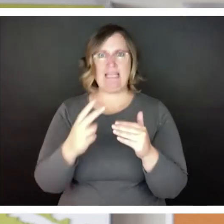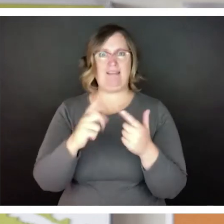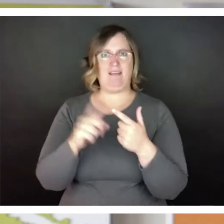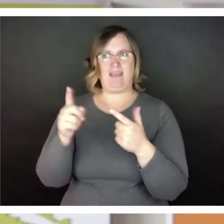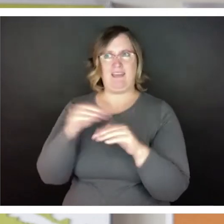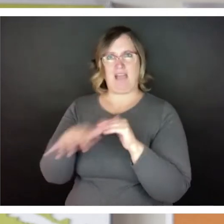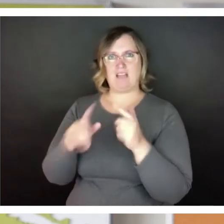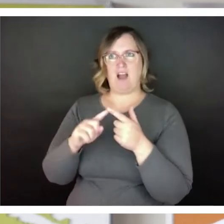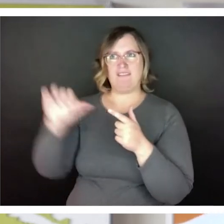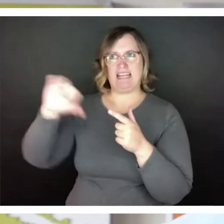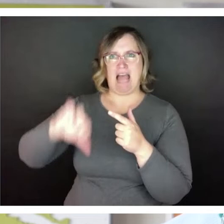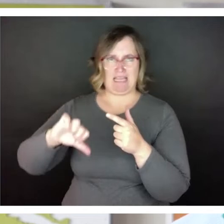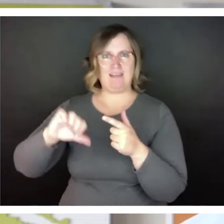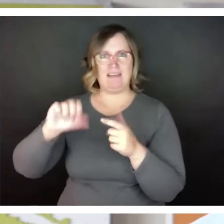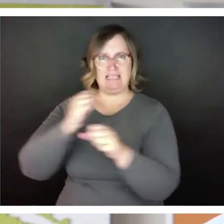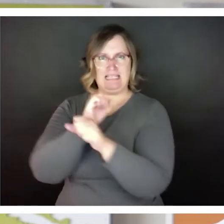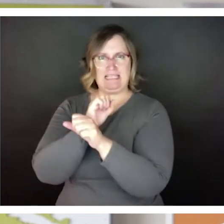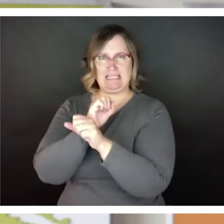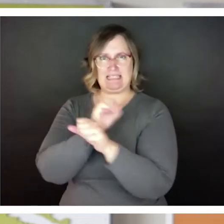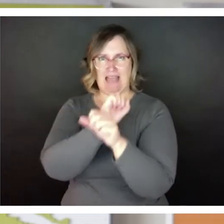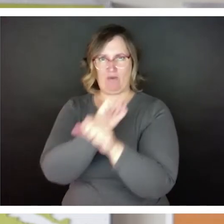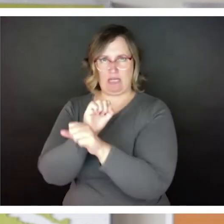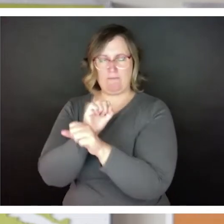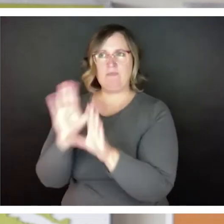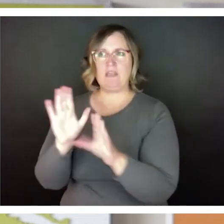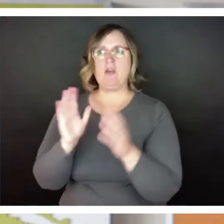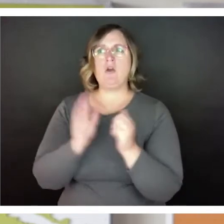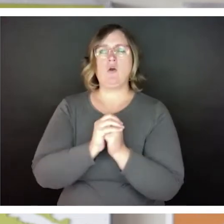We know the nagging bruise left by the fight for suffrage and citizenship.